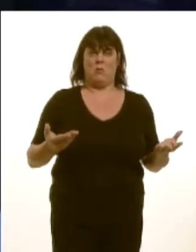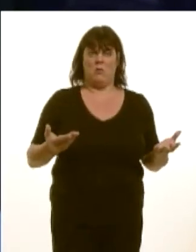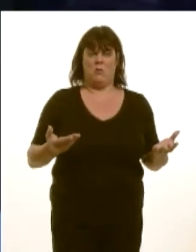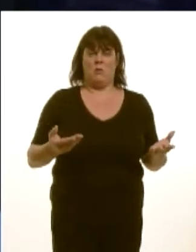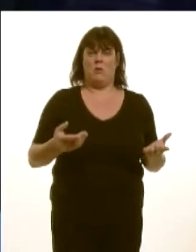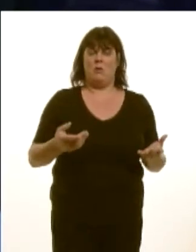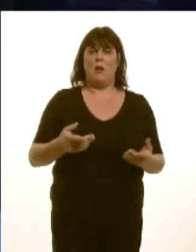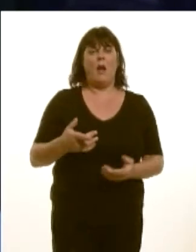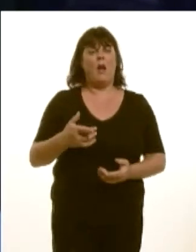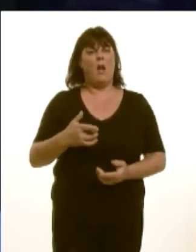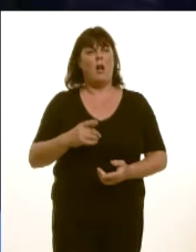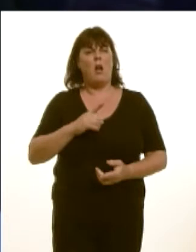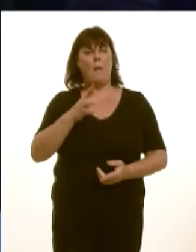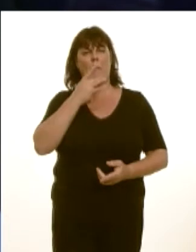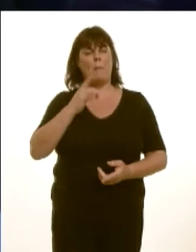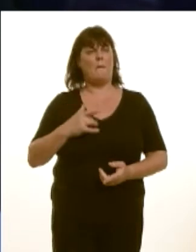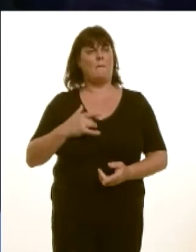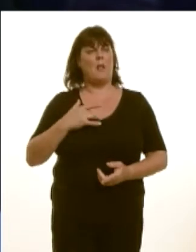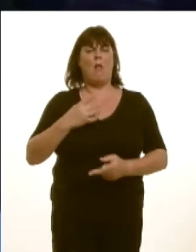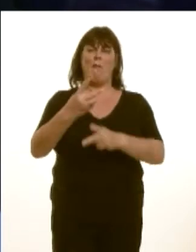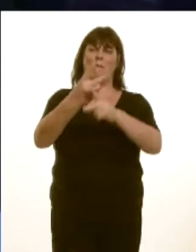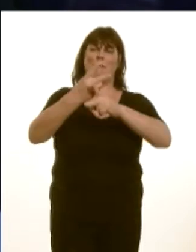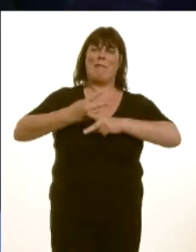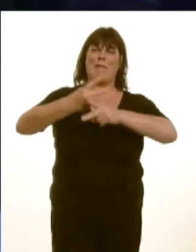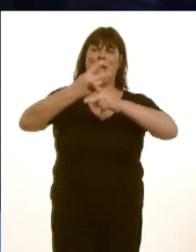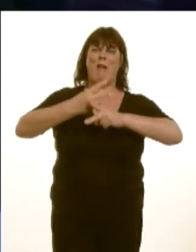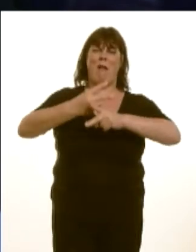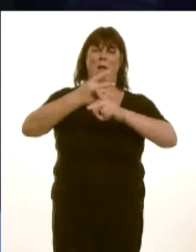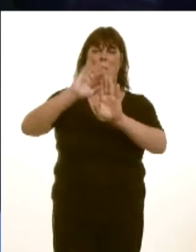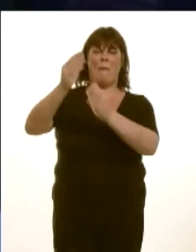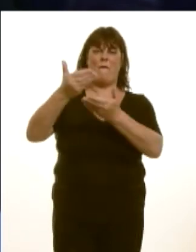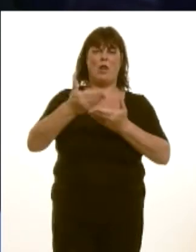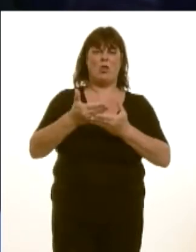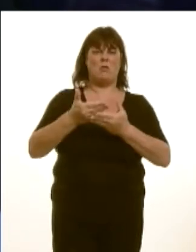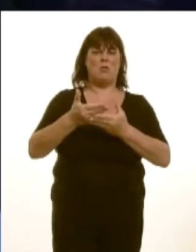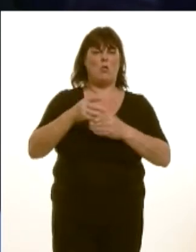care provision within the sector is also being blocked by local authorities due to the cuts